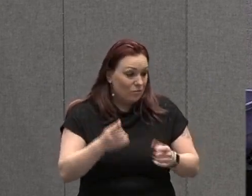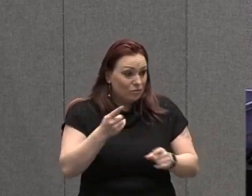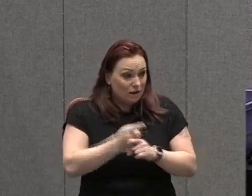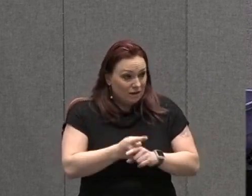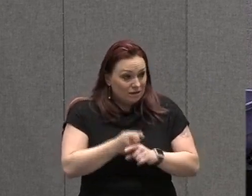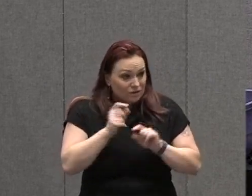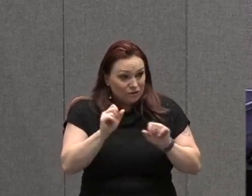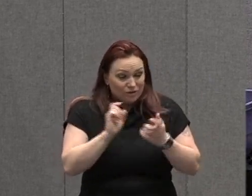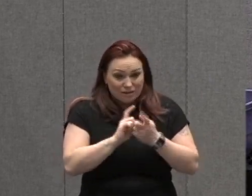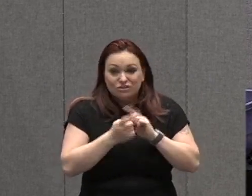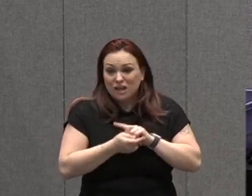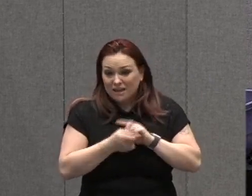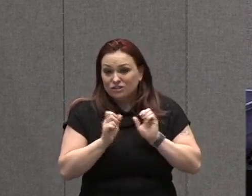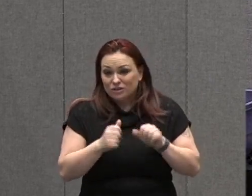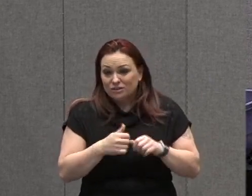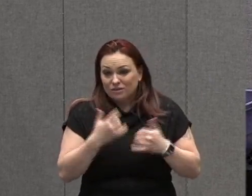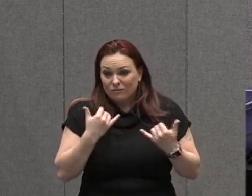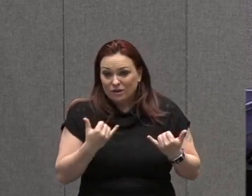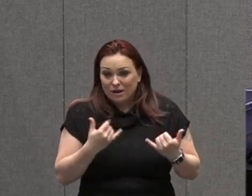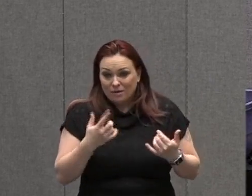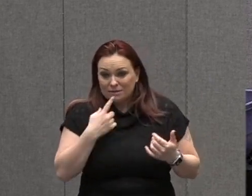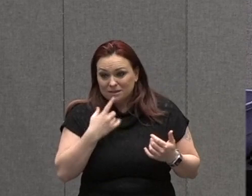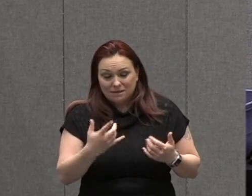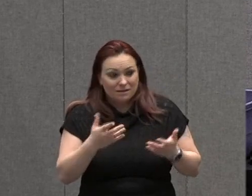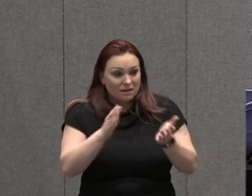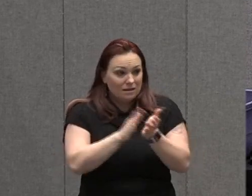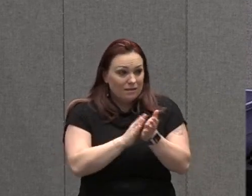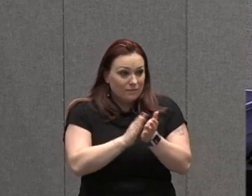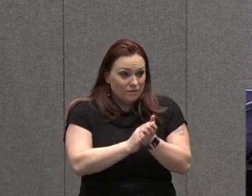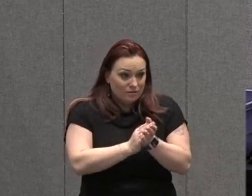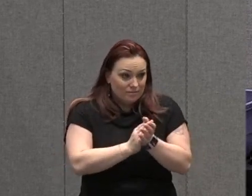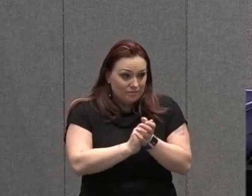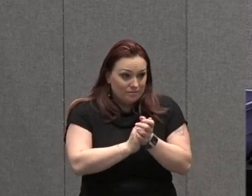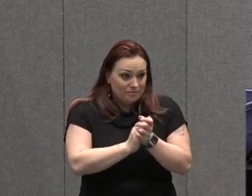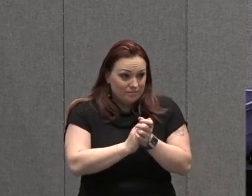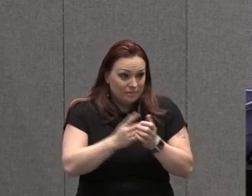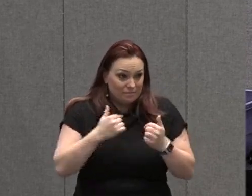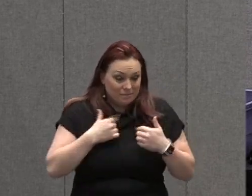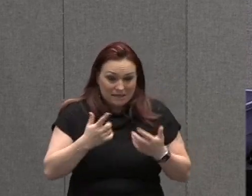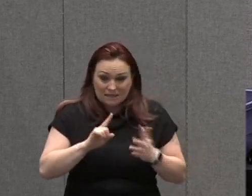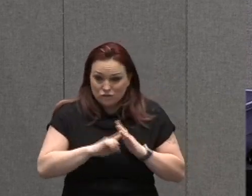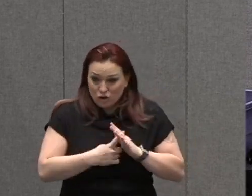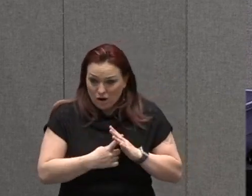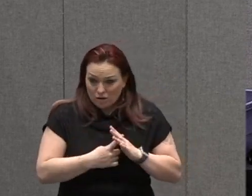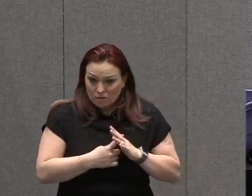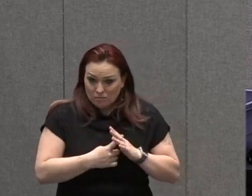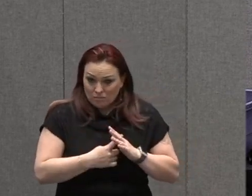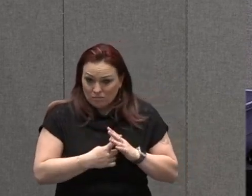You could change it up. For now I'm just going to say it and clap it, okay? Do you want me to start?